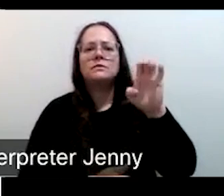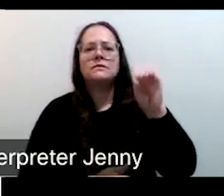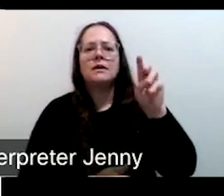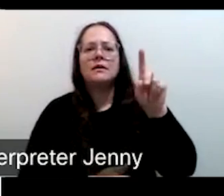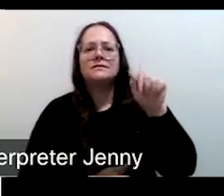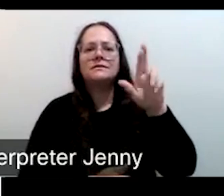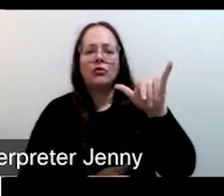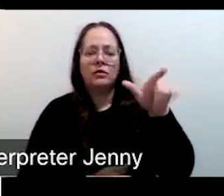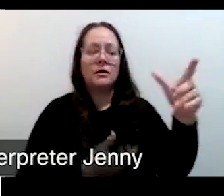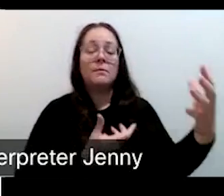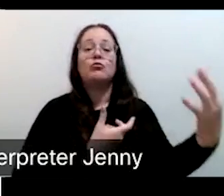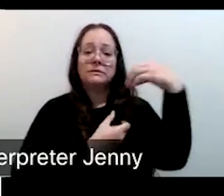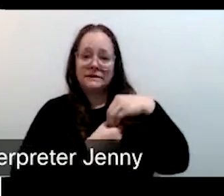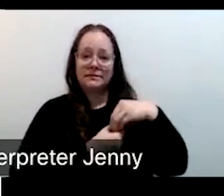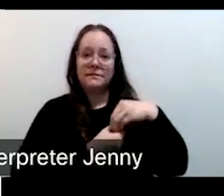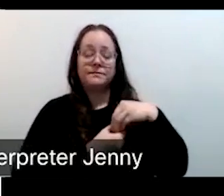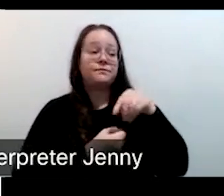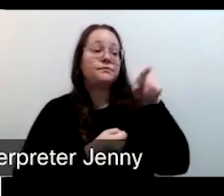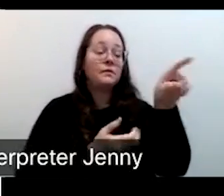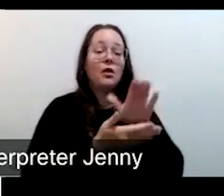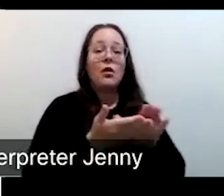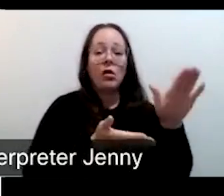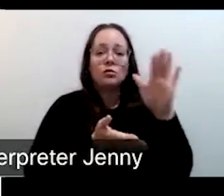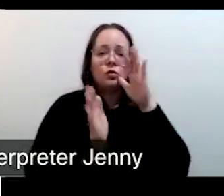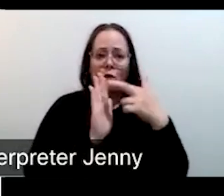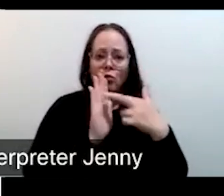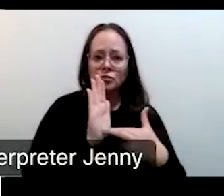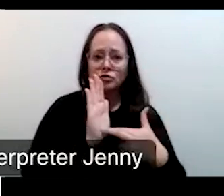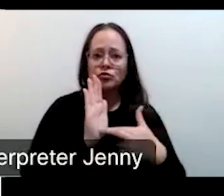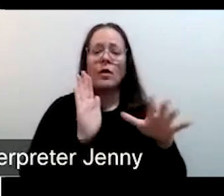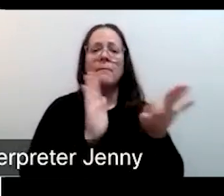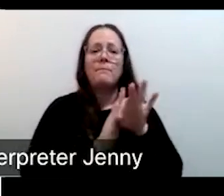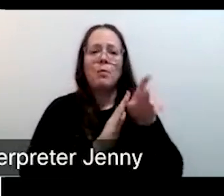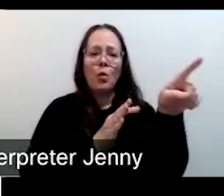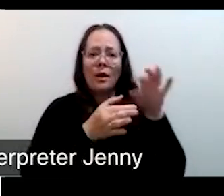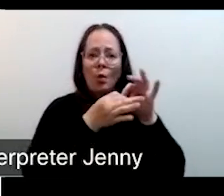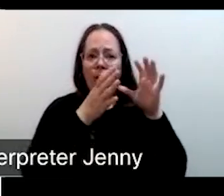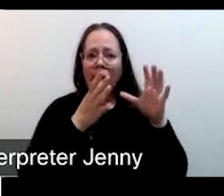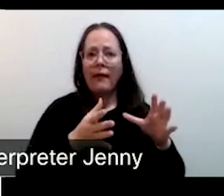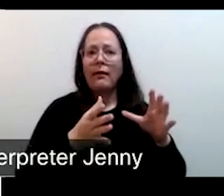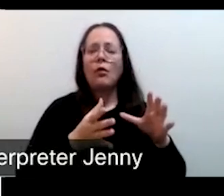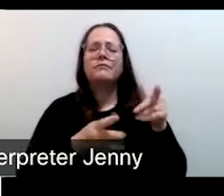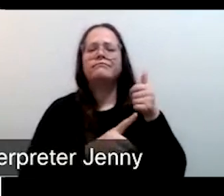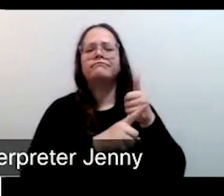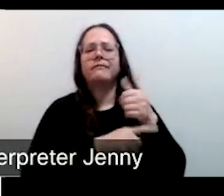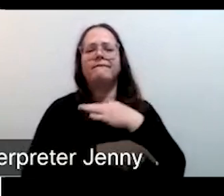Colleges register and appoint WRP School Coordinators who are staff who typically work in the disability